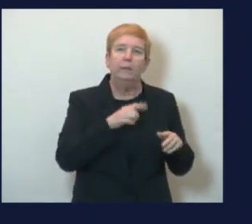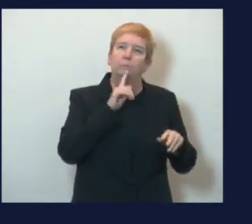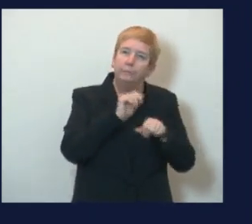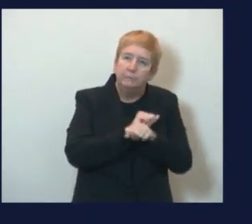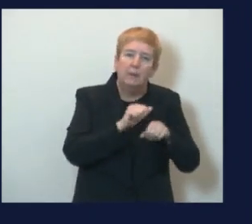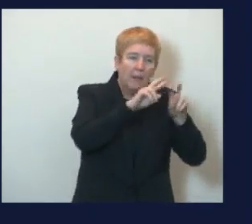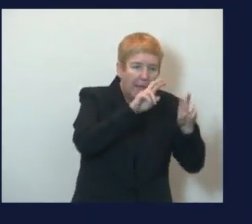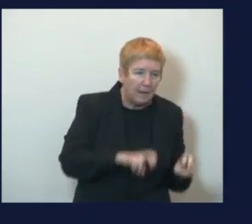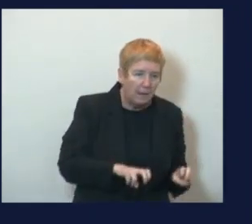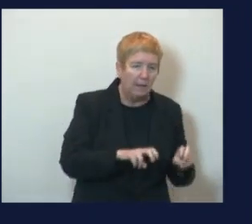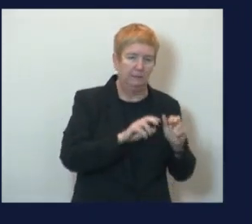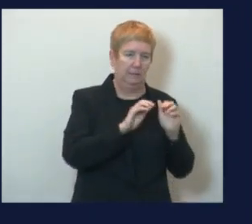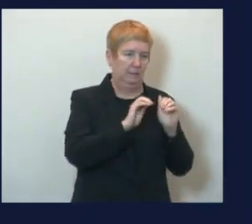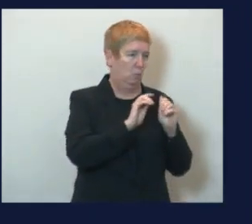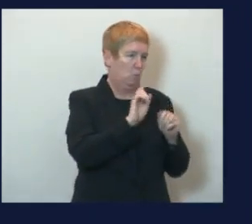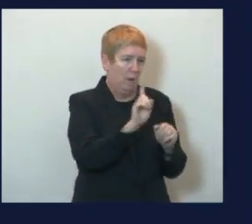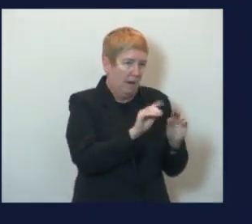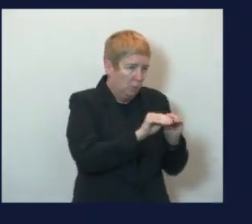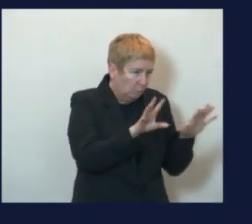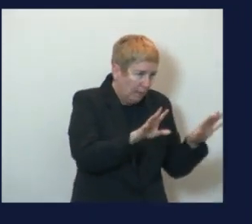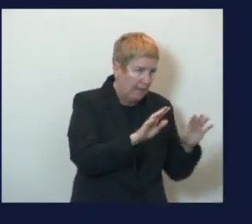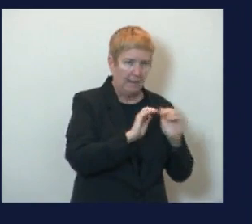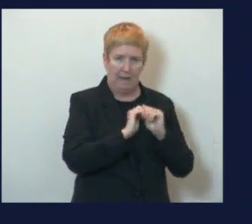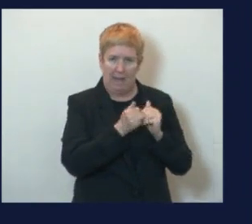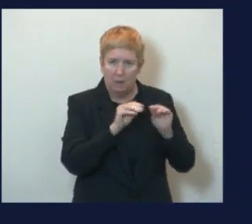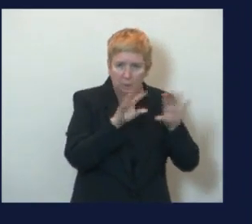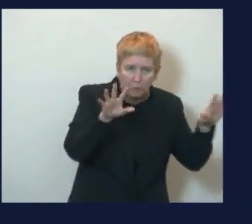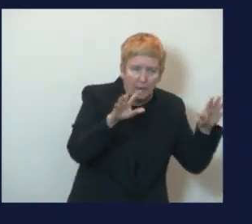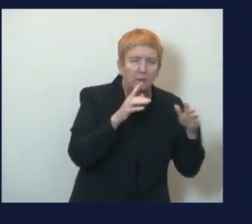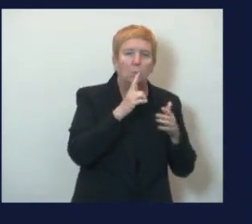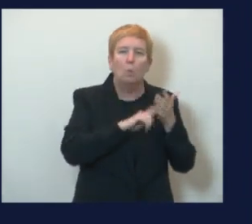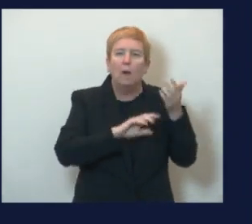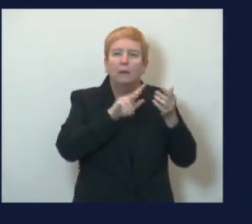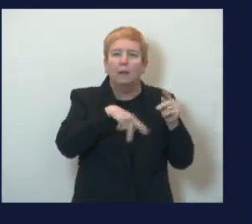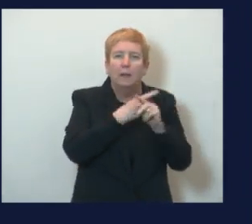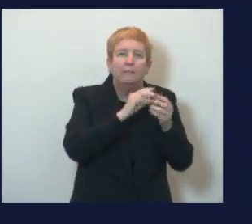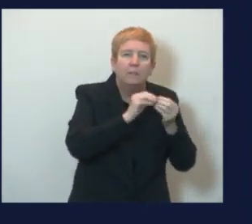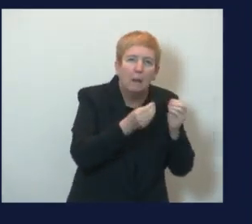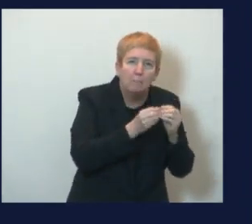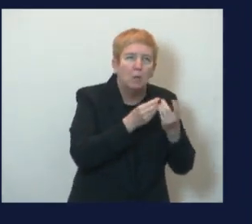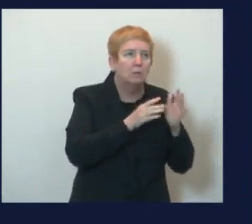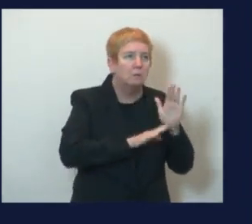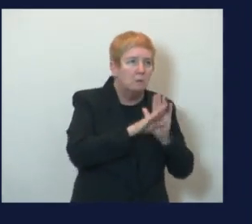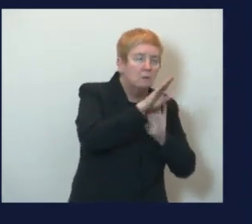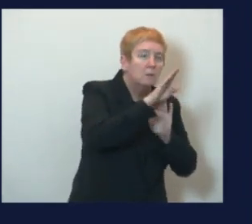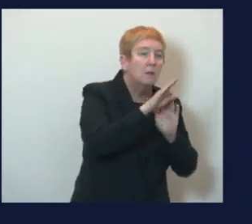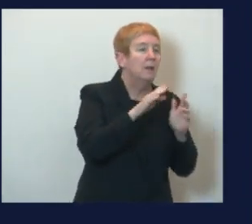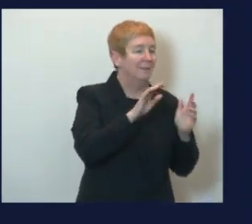SO YOU’RE GONNA HEAR MORE ABOUT THAT, BUT WE ANALYZE THE SPREAD OF THE VIRUS. WHERE IS IT?